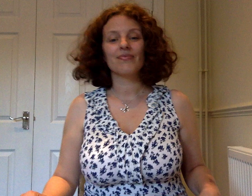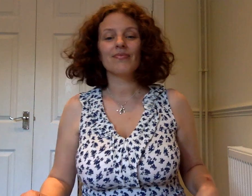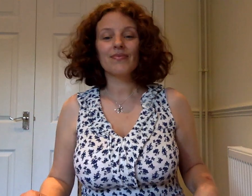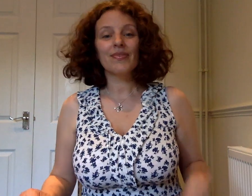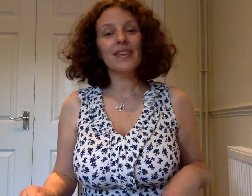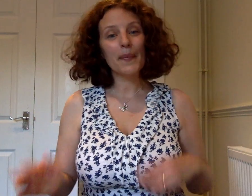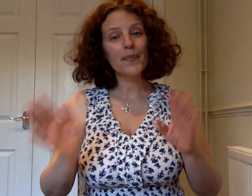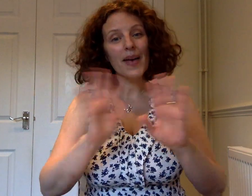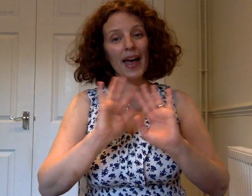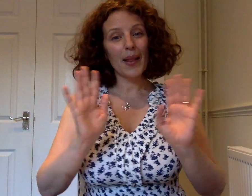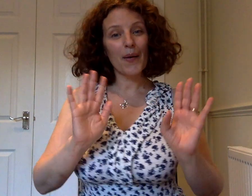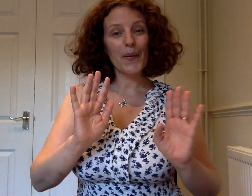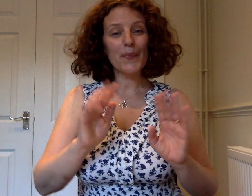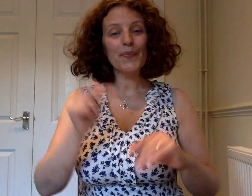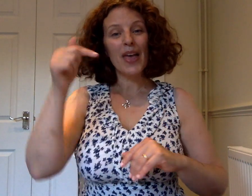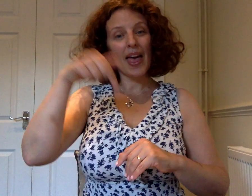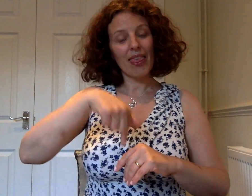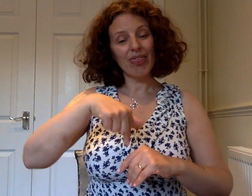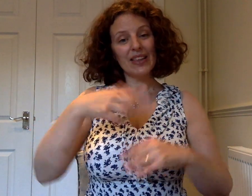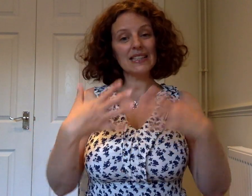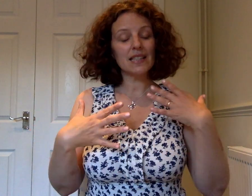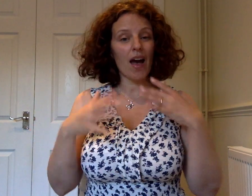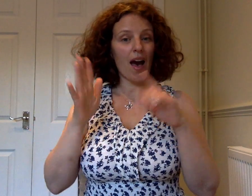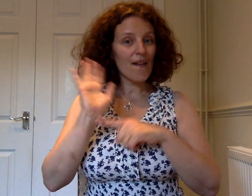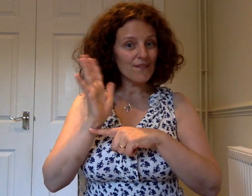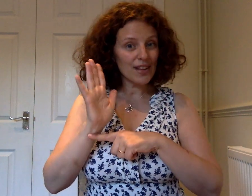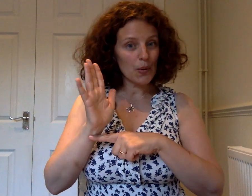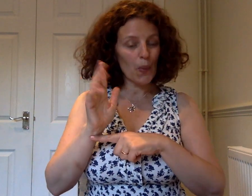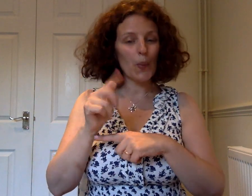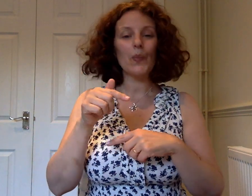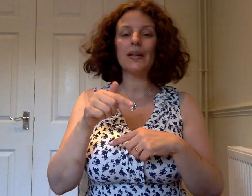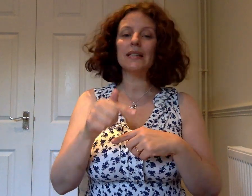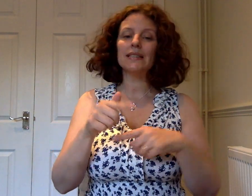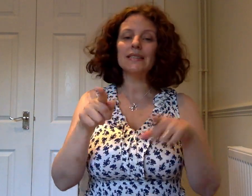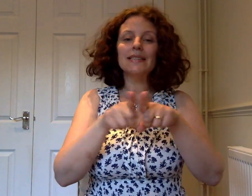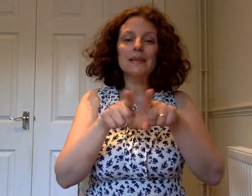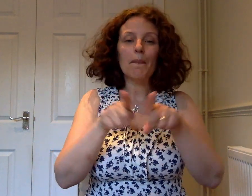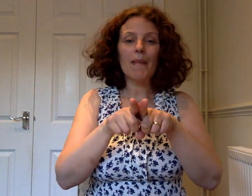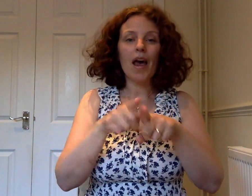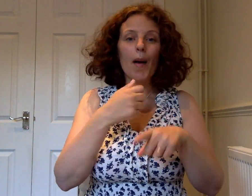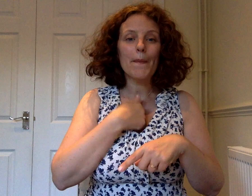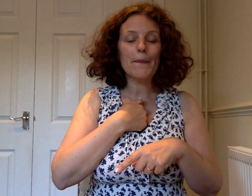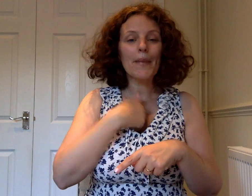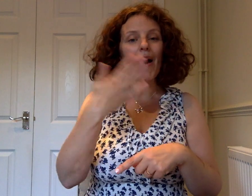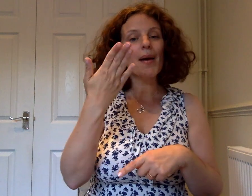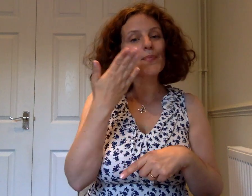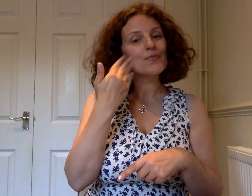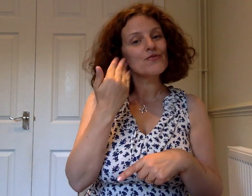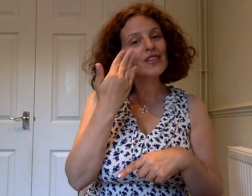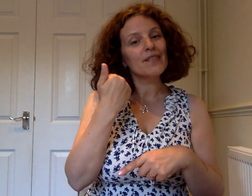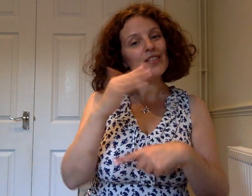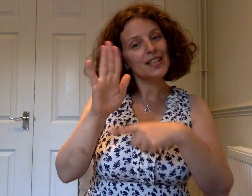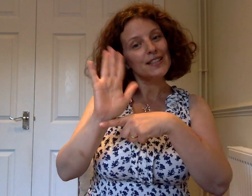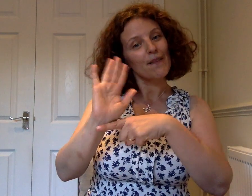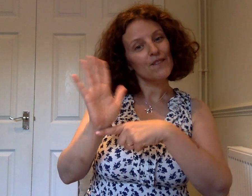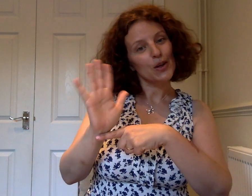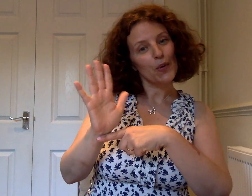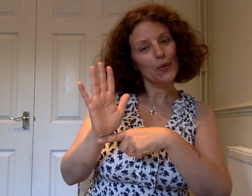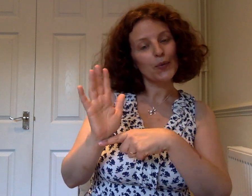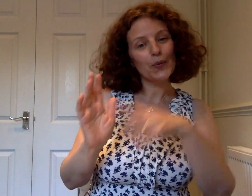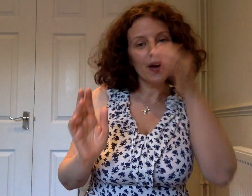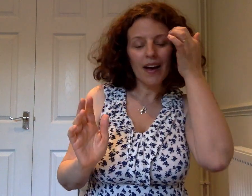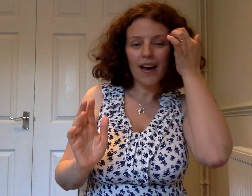Hello, this video is similar to my previous video.